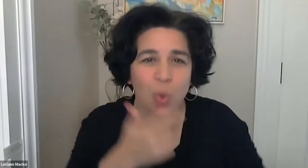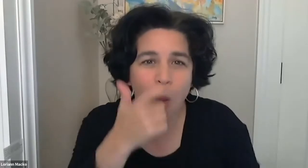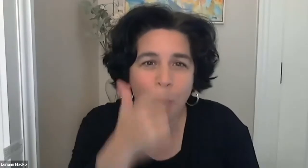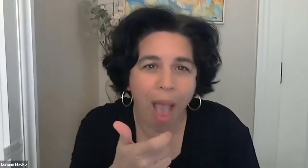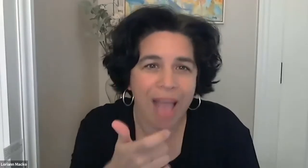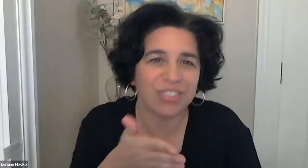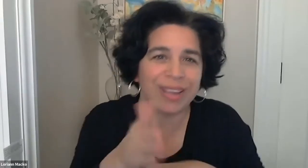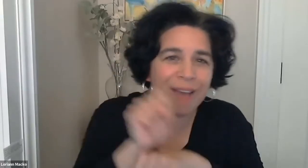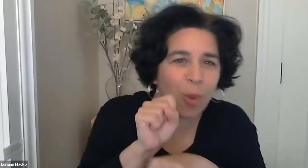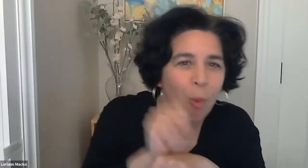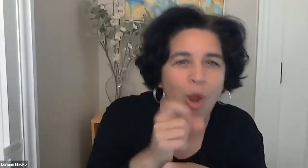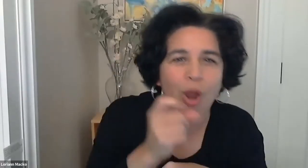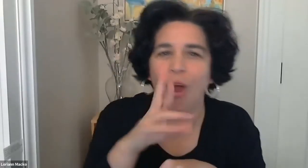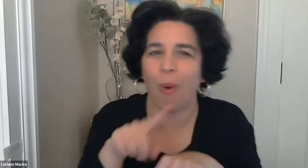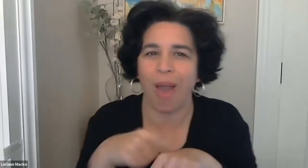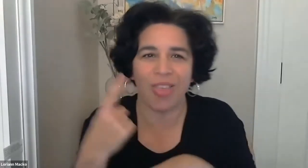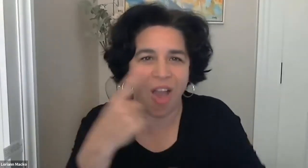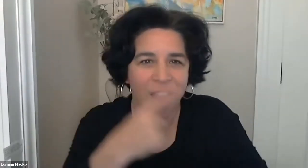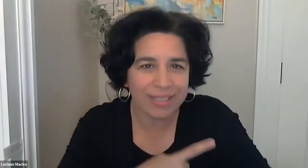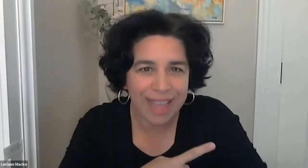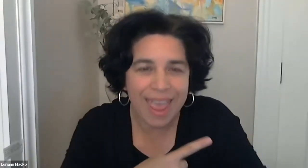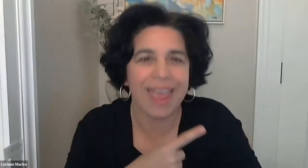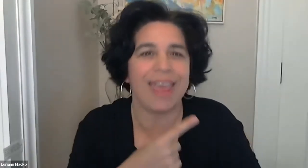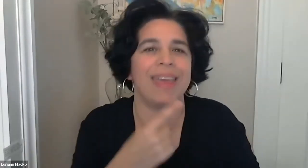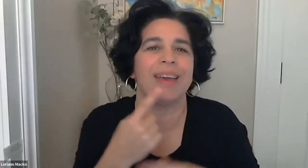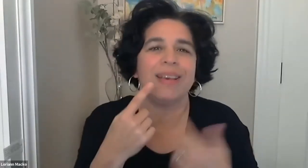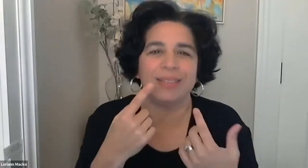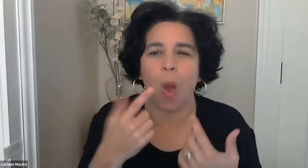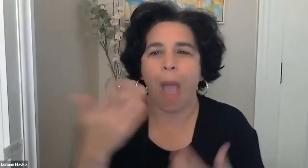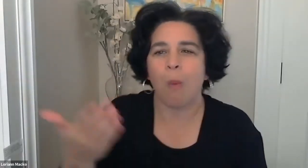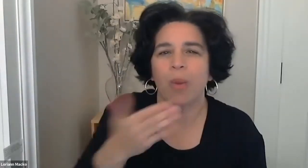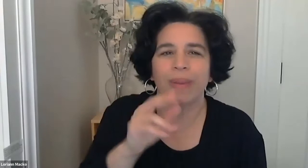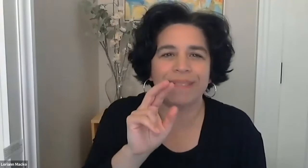and you'll enjoy what the webinar has for today.